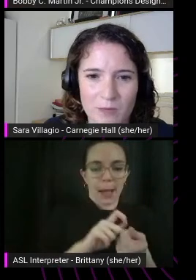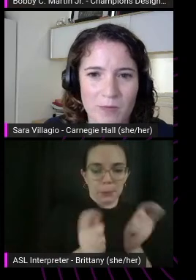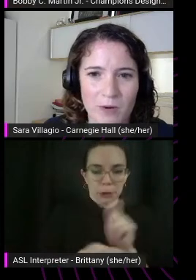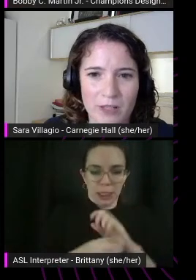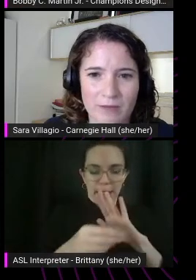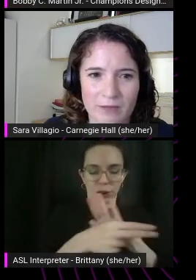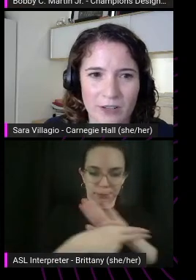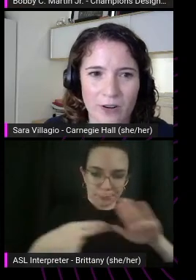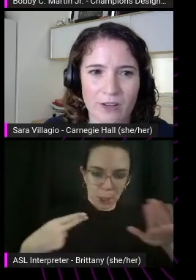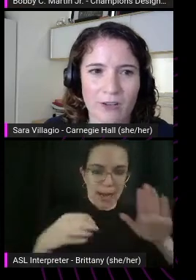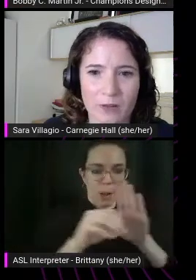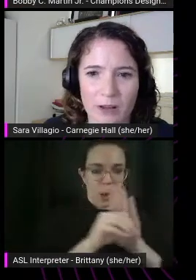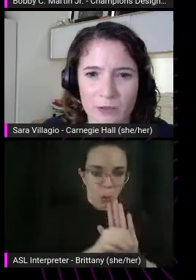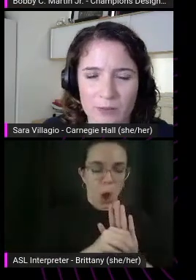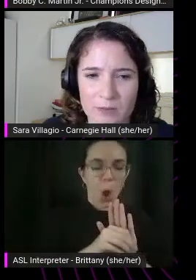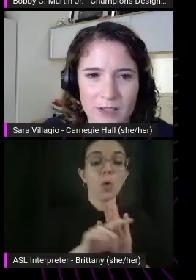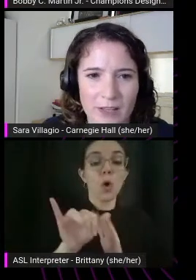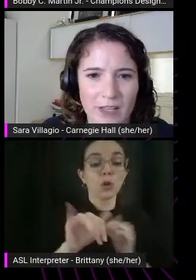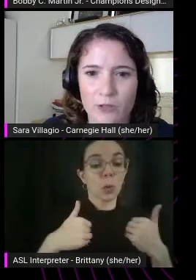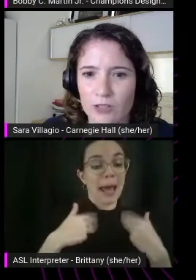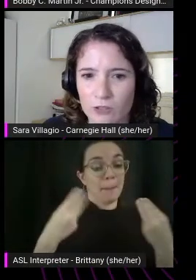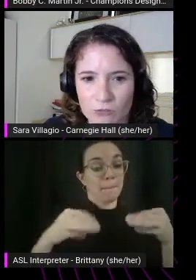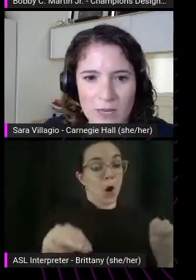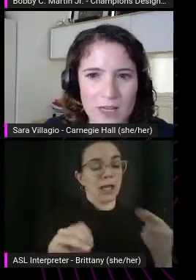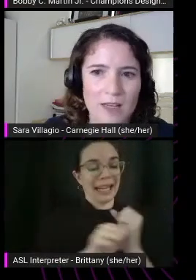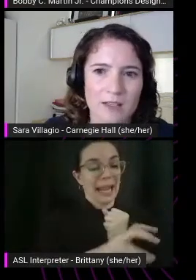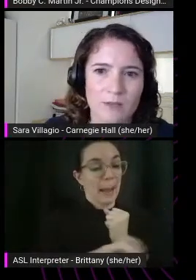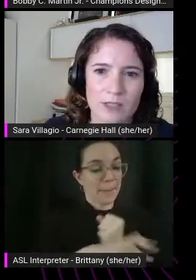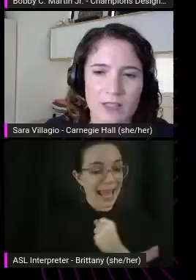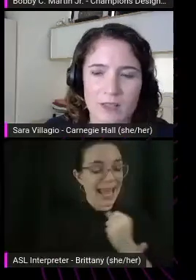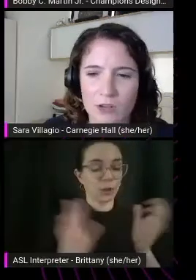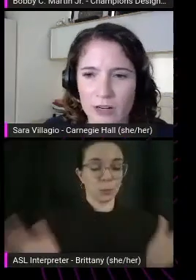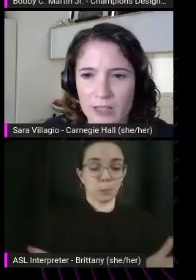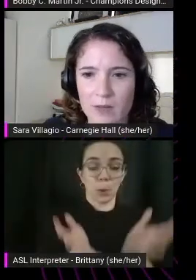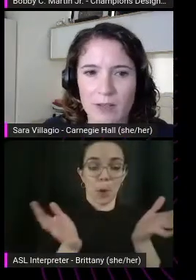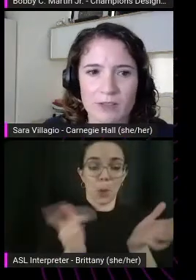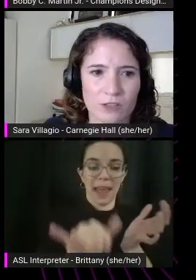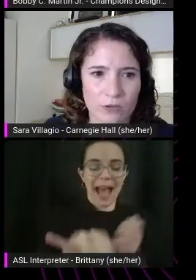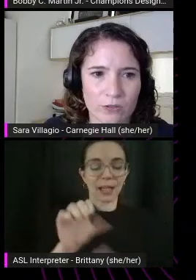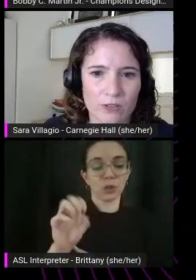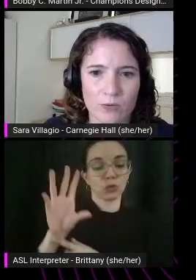to promote it across our platforms, including social media. We did some targeted emails to donors.